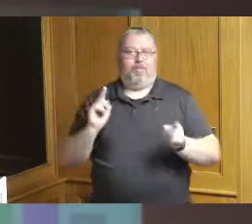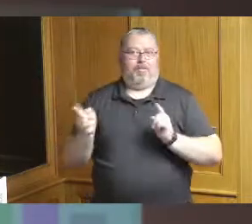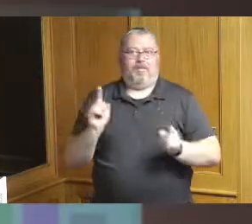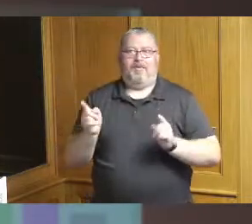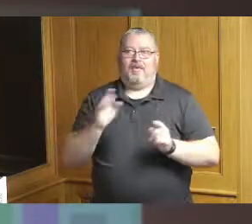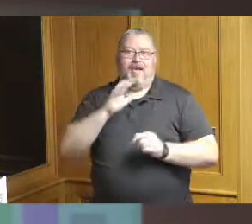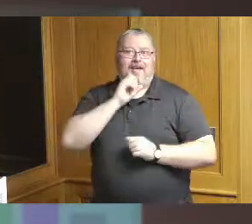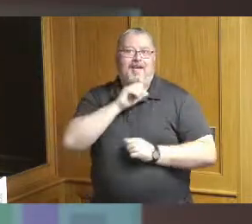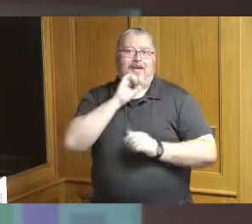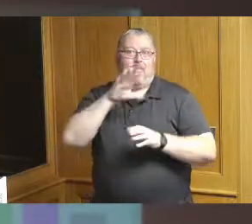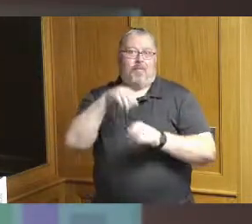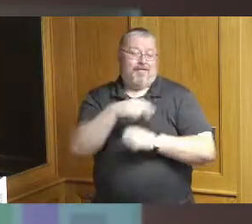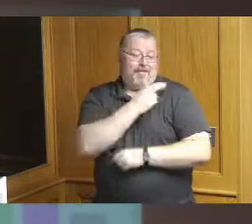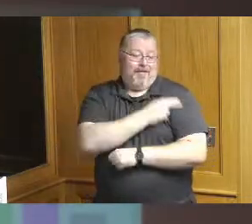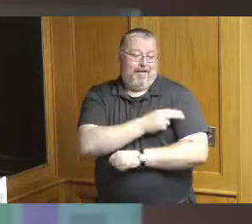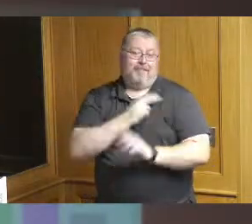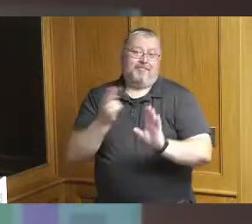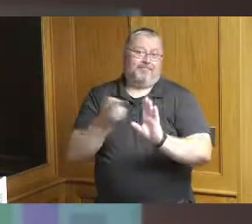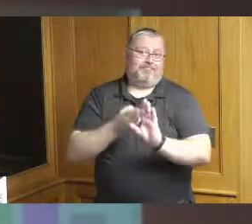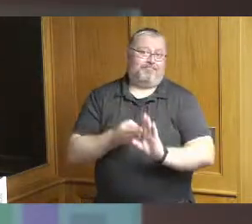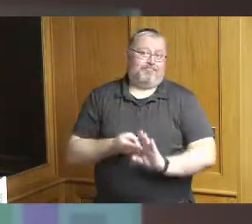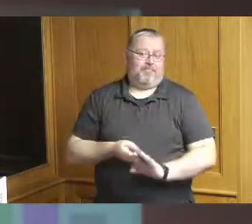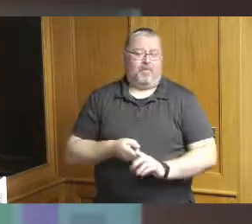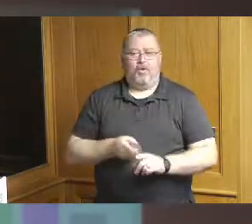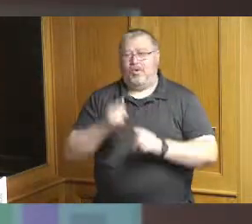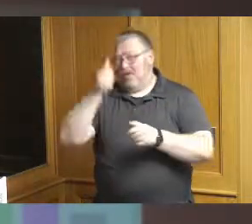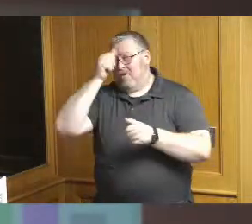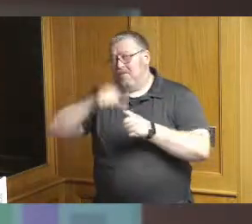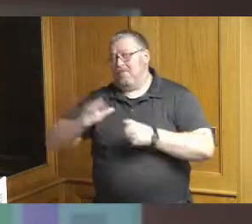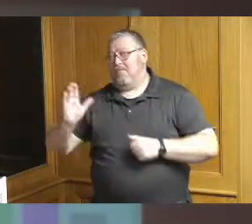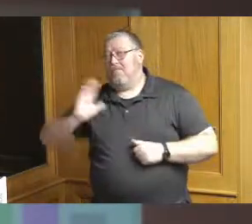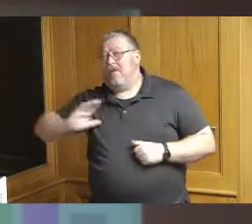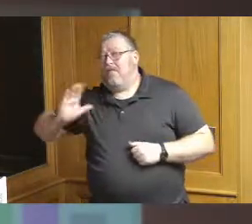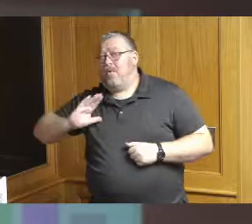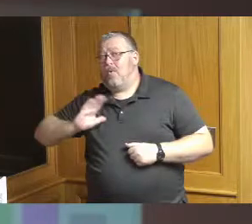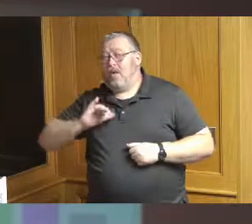within our hospital systems and you may recall from previous meetings those happen to correlate